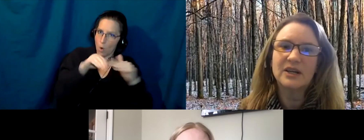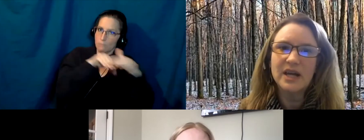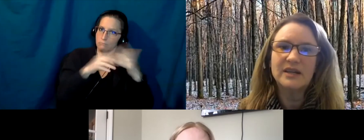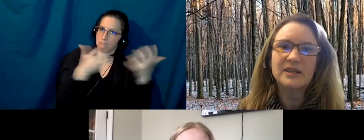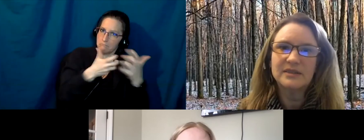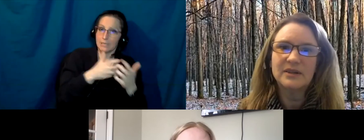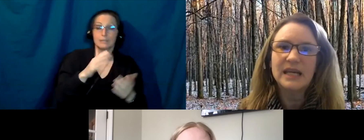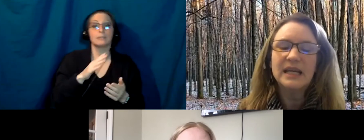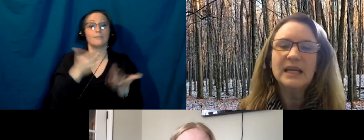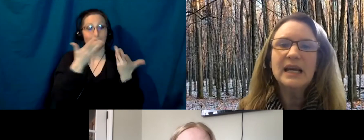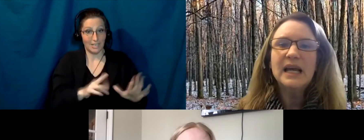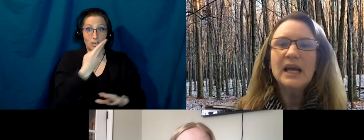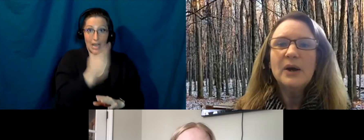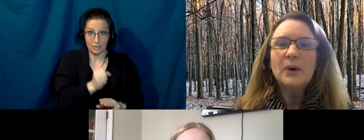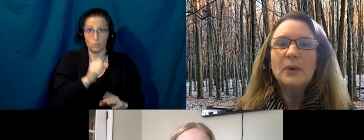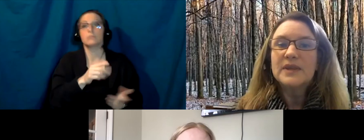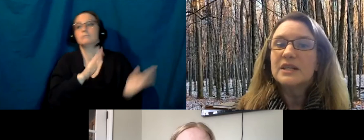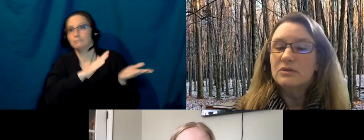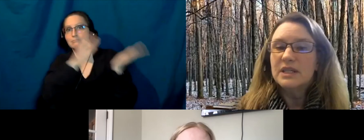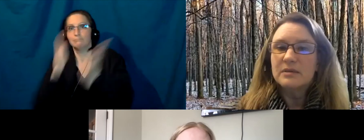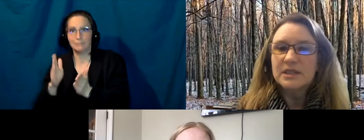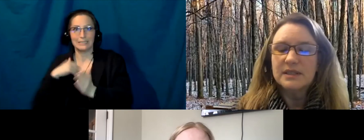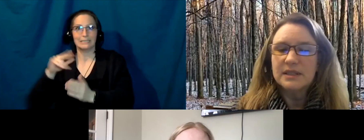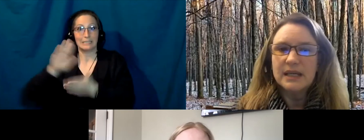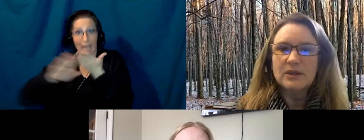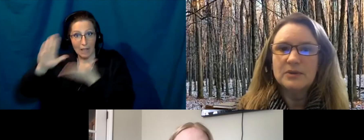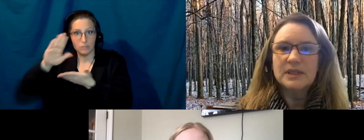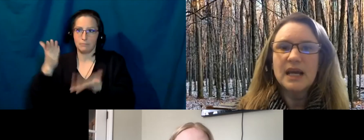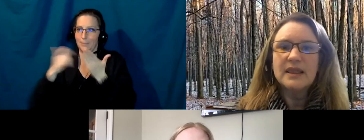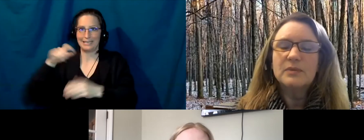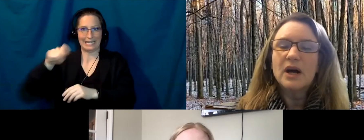into secondary ed, necessarily or that you need some assistance to get those and then we also